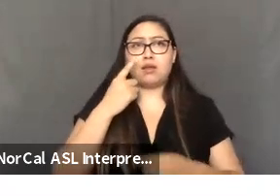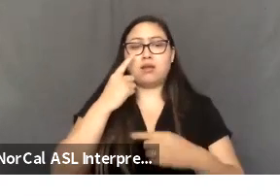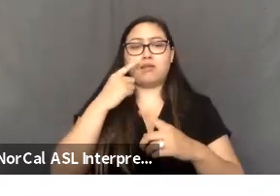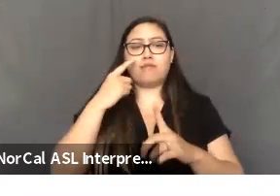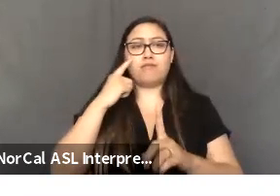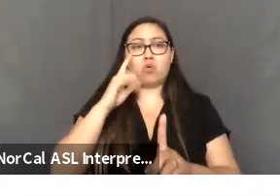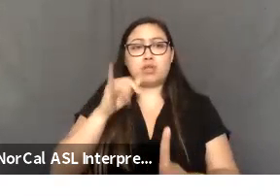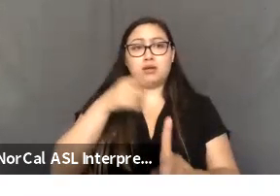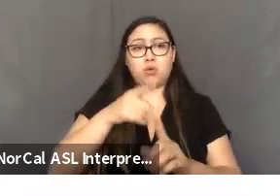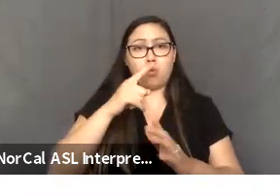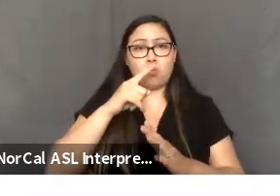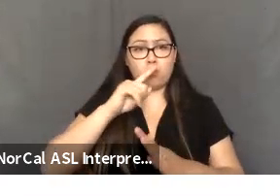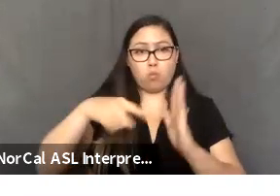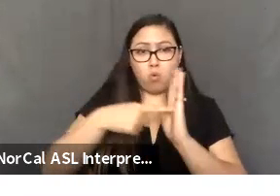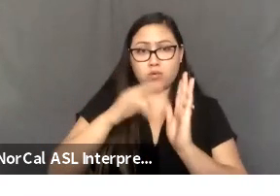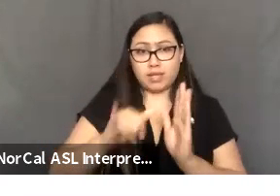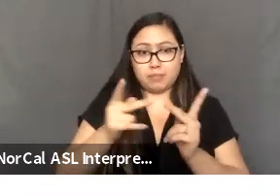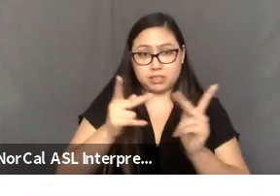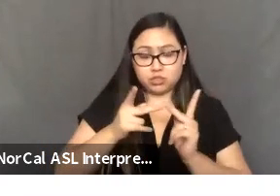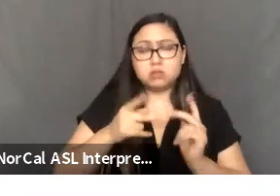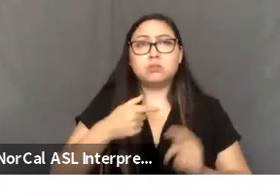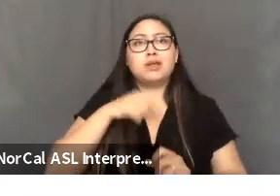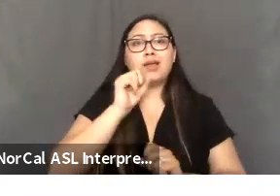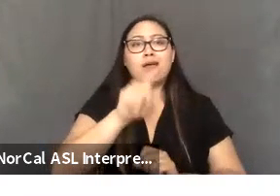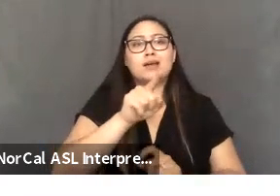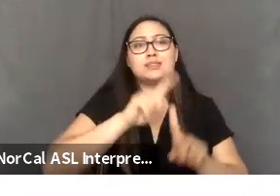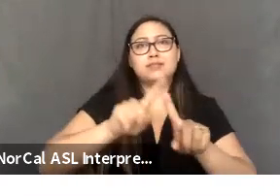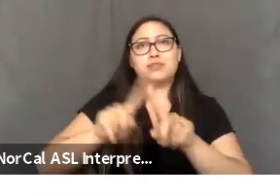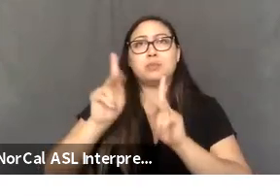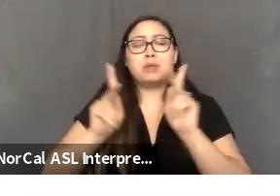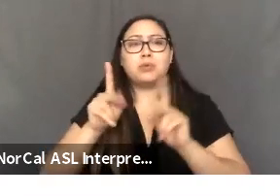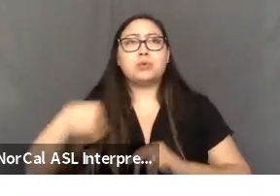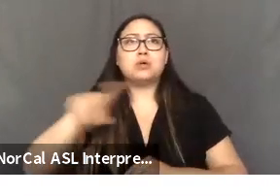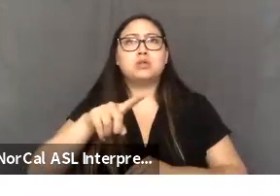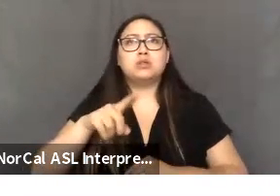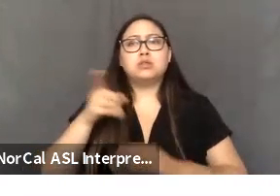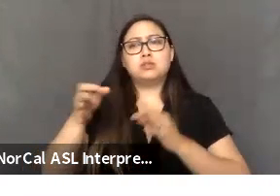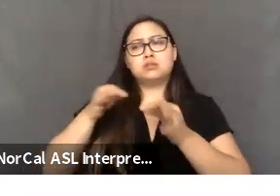these positions, we ask individuals to tell us what they saw as the goal of their position as